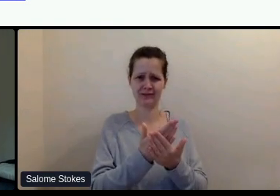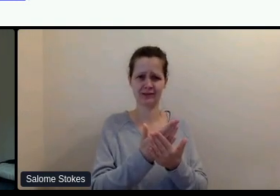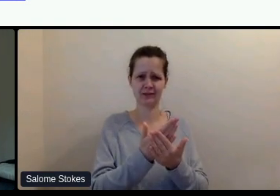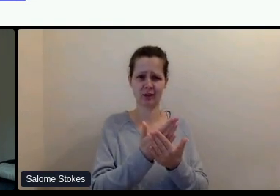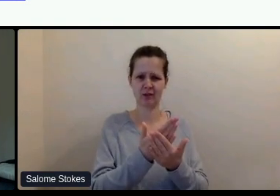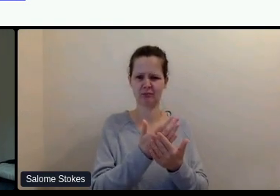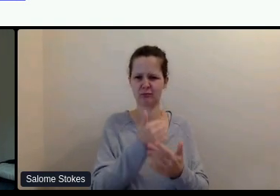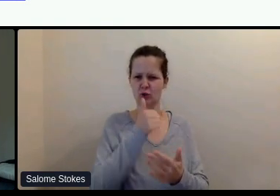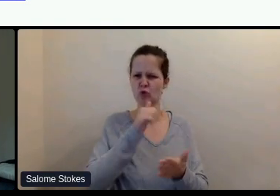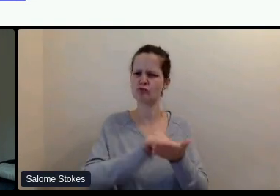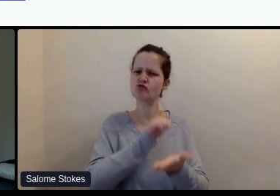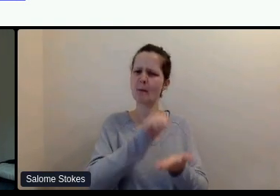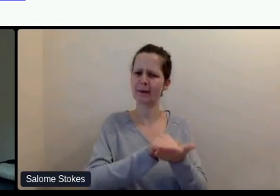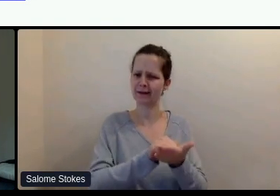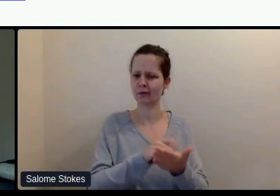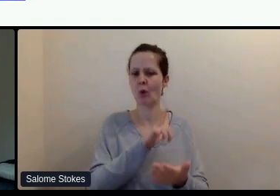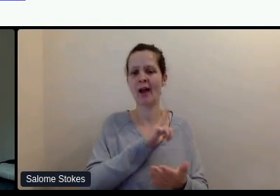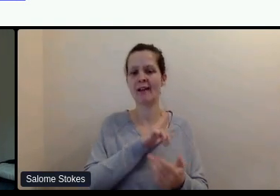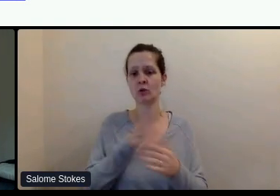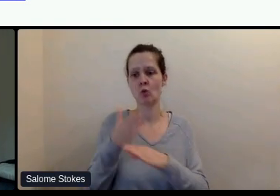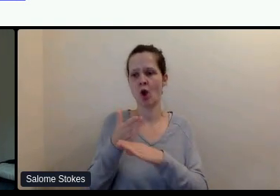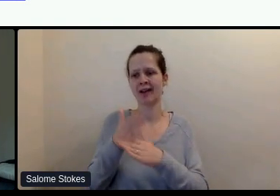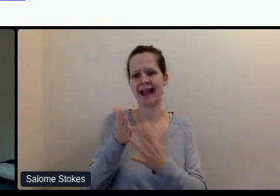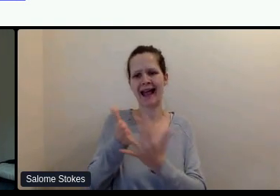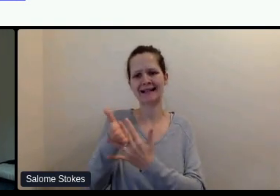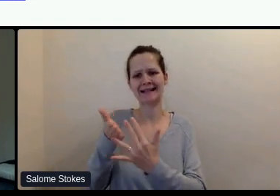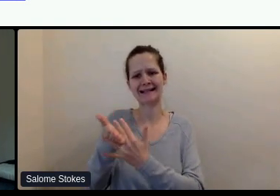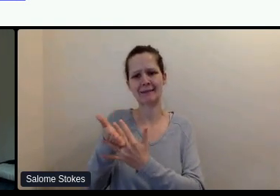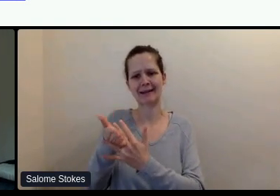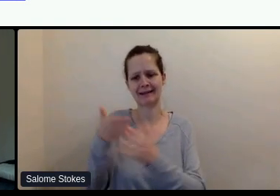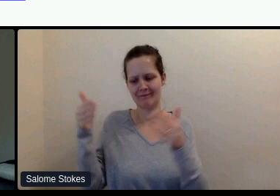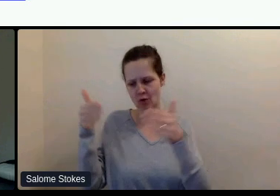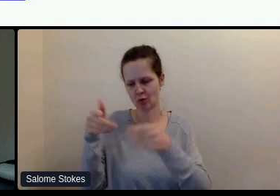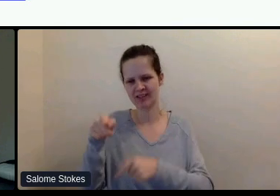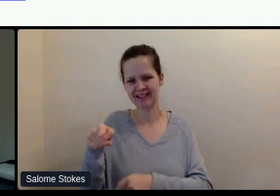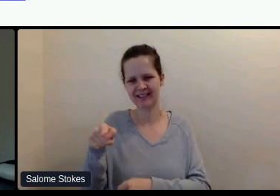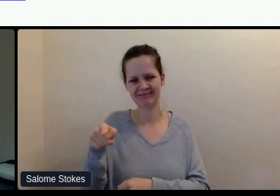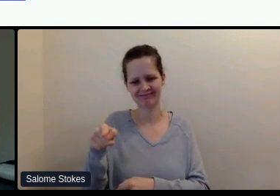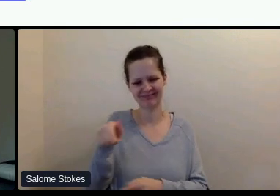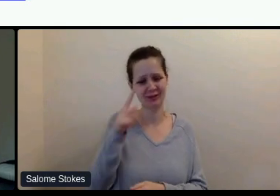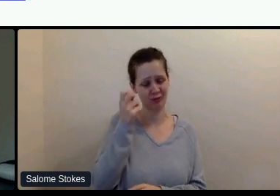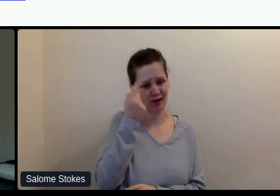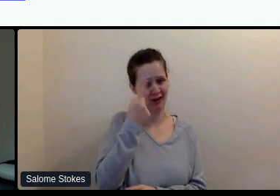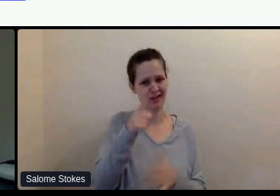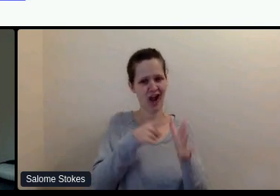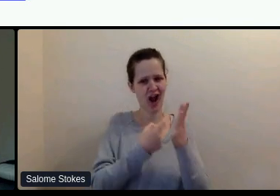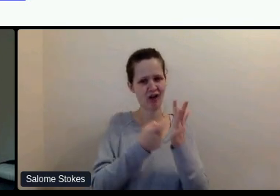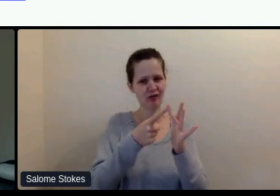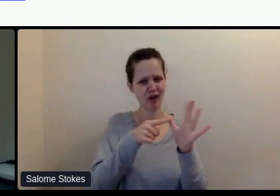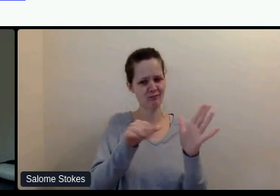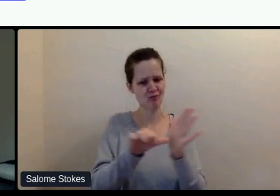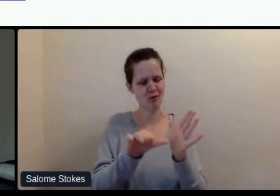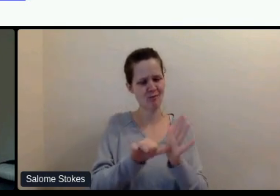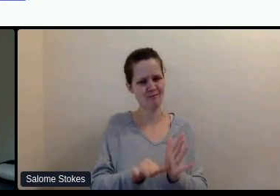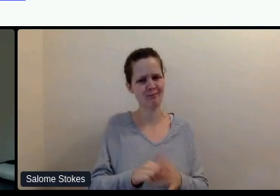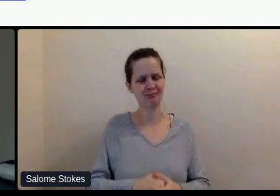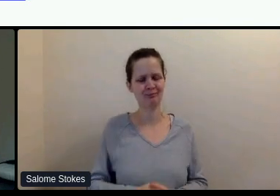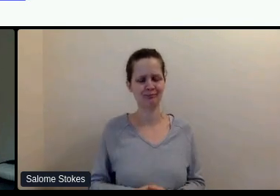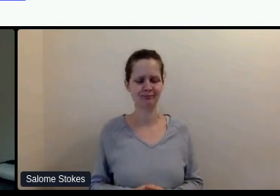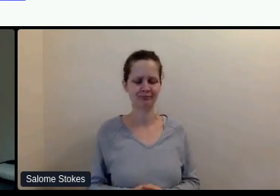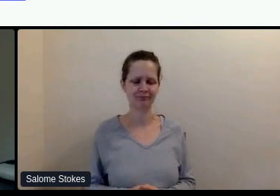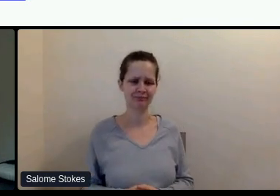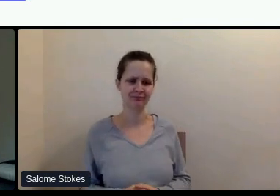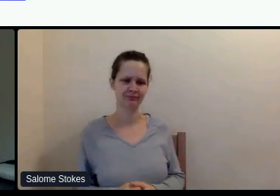I think it all goes down to its education and giving developers and designers the space